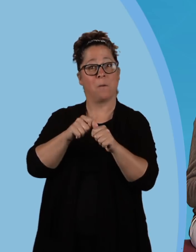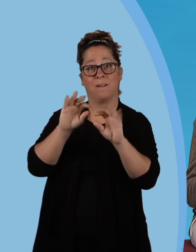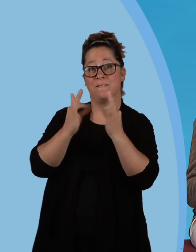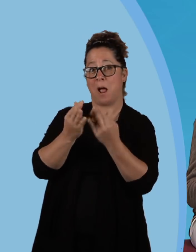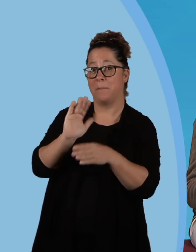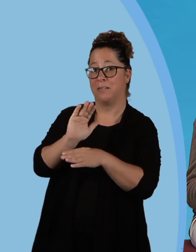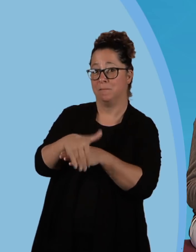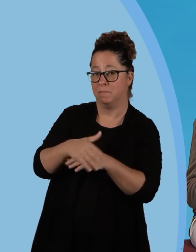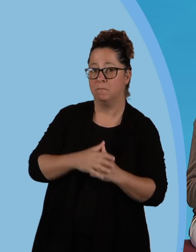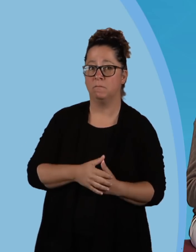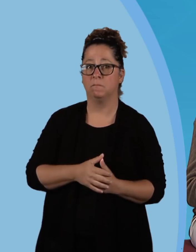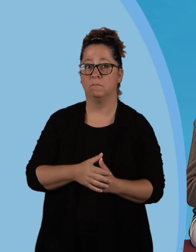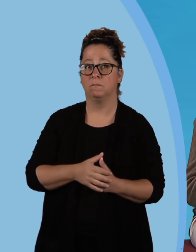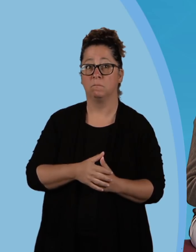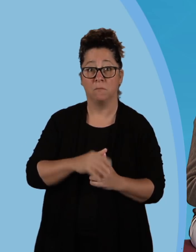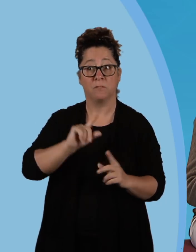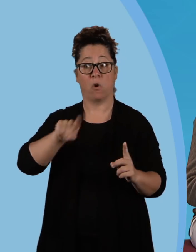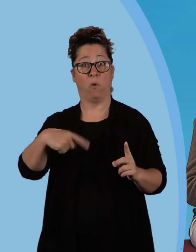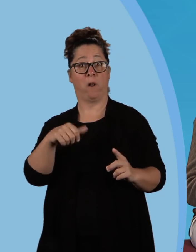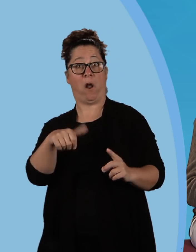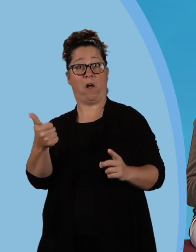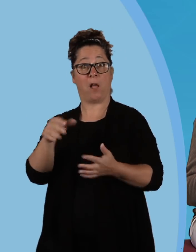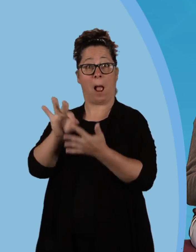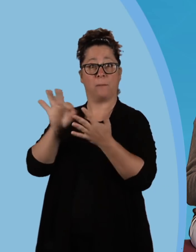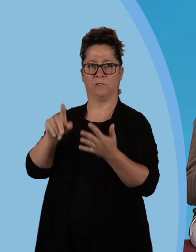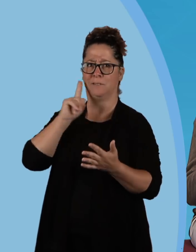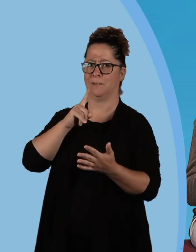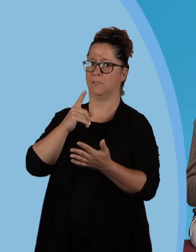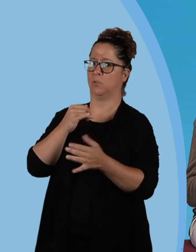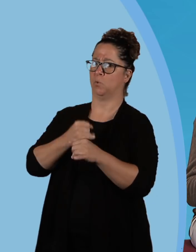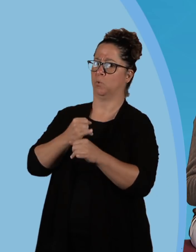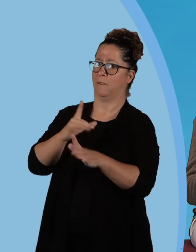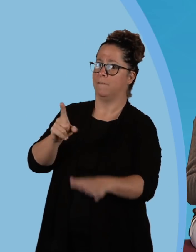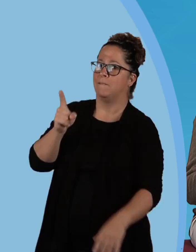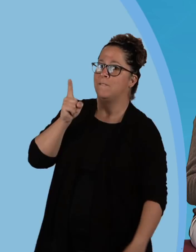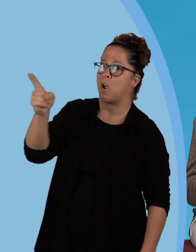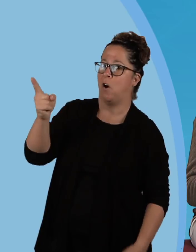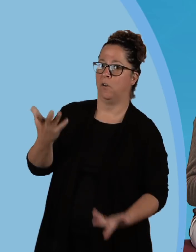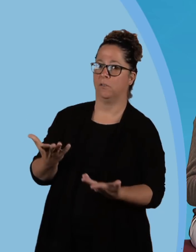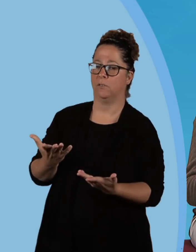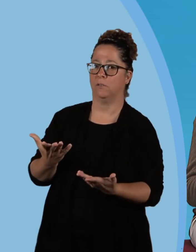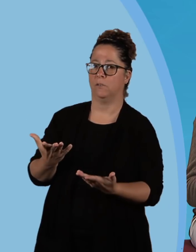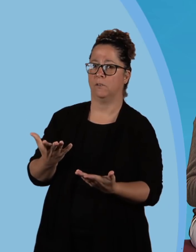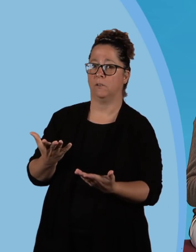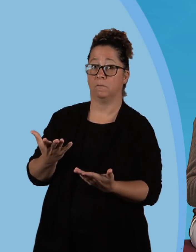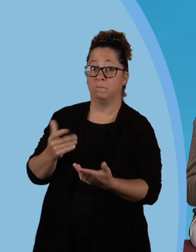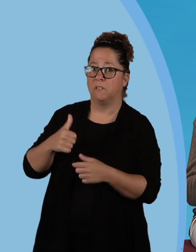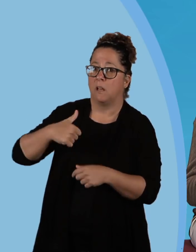It gives them more time with their families. Sometimes the only option of a deaf school is